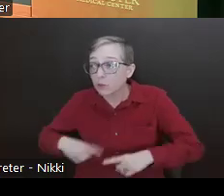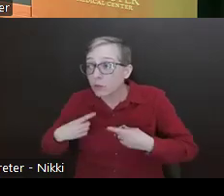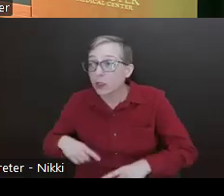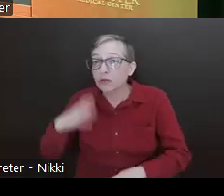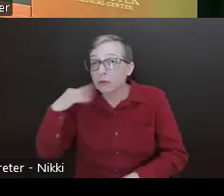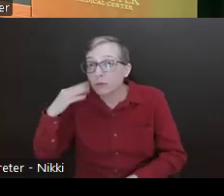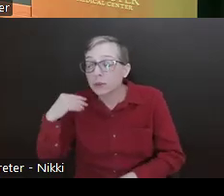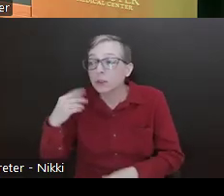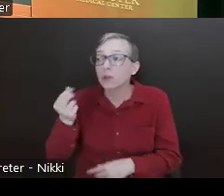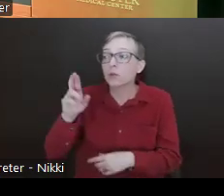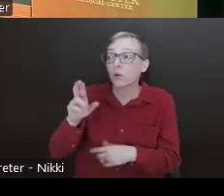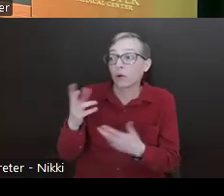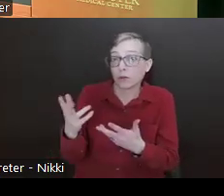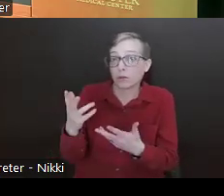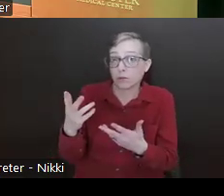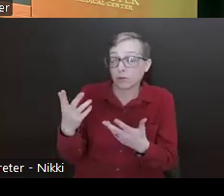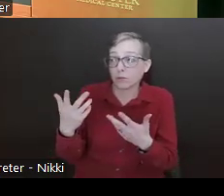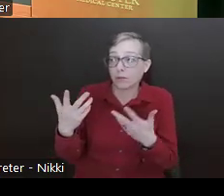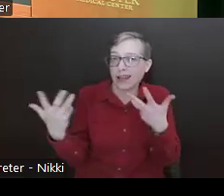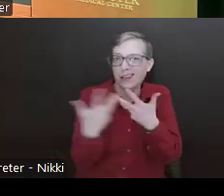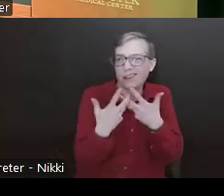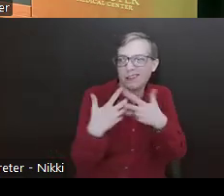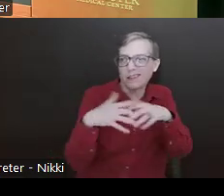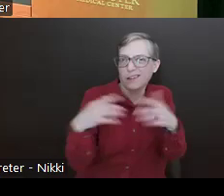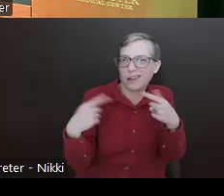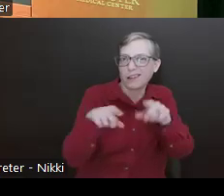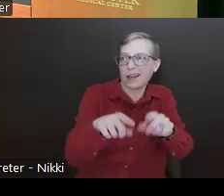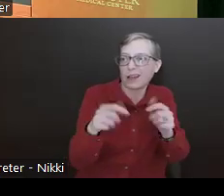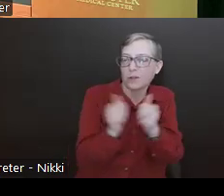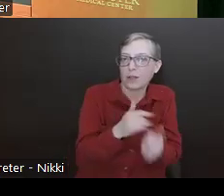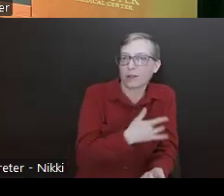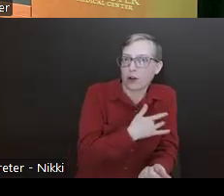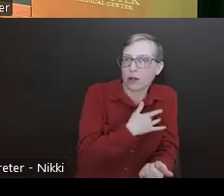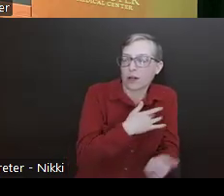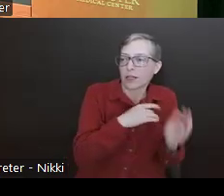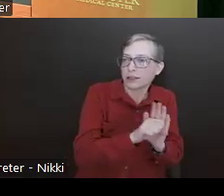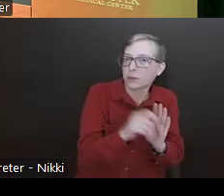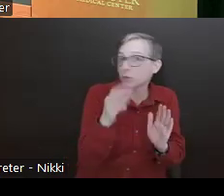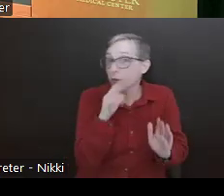symptoms or not i'm going to consider alternative treatments if I don't think they really have major